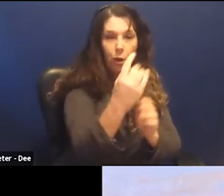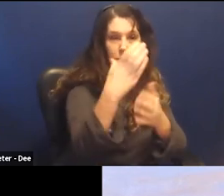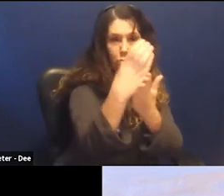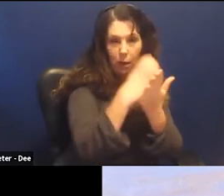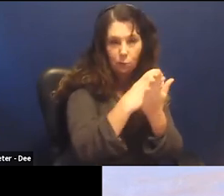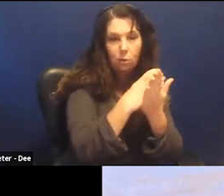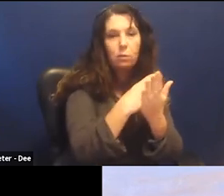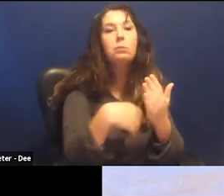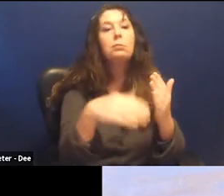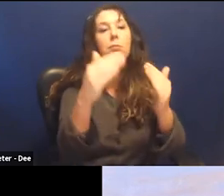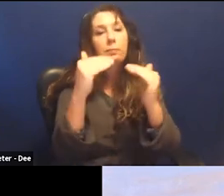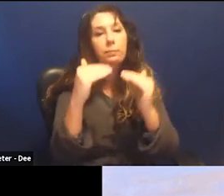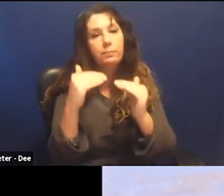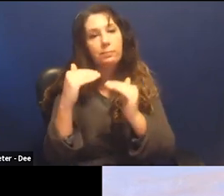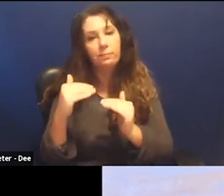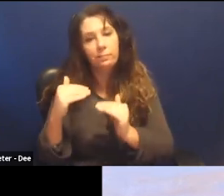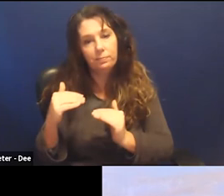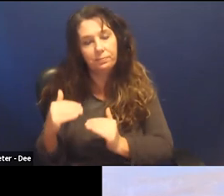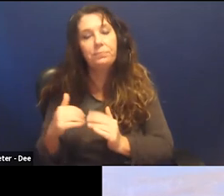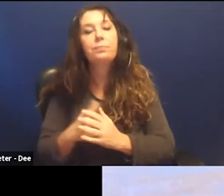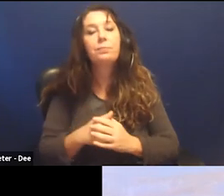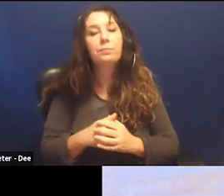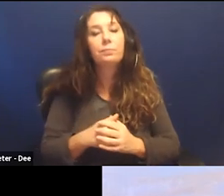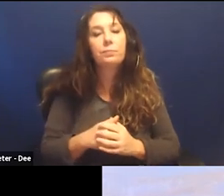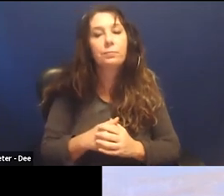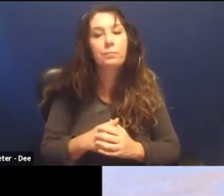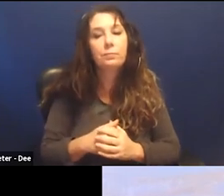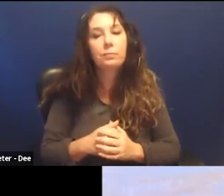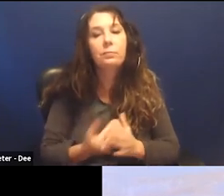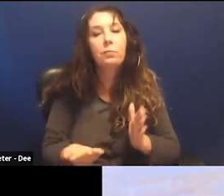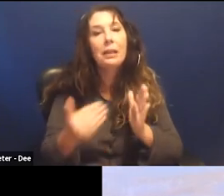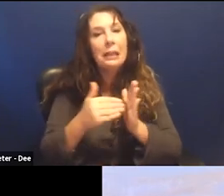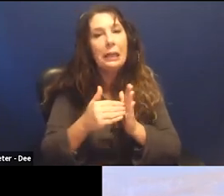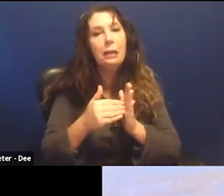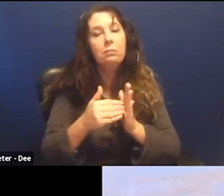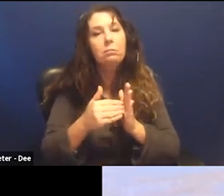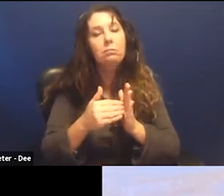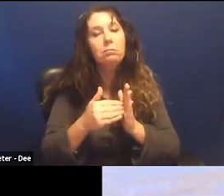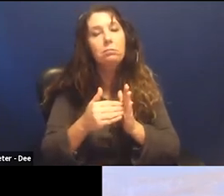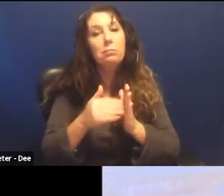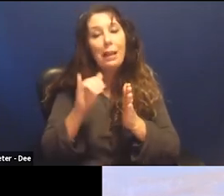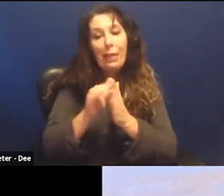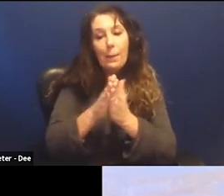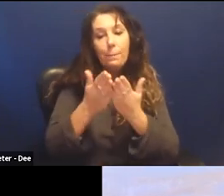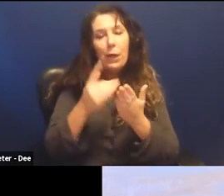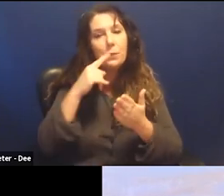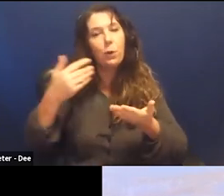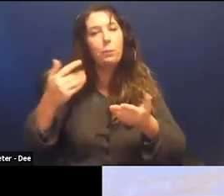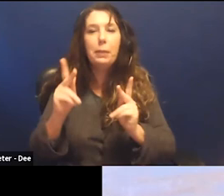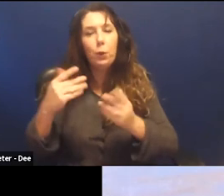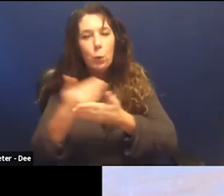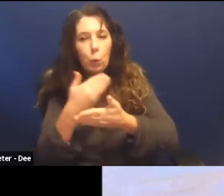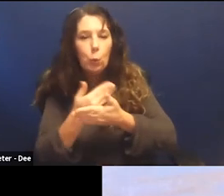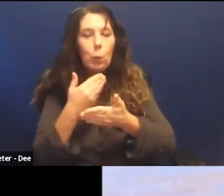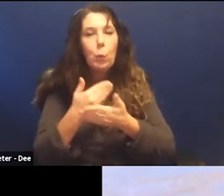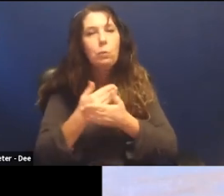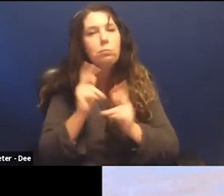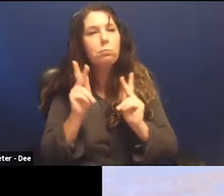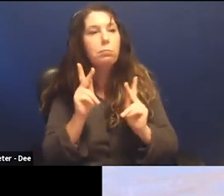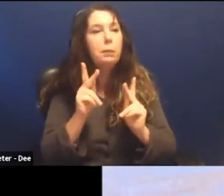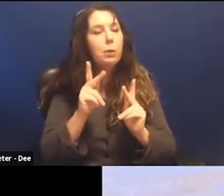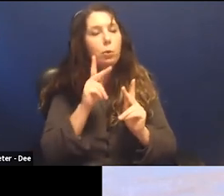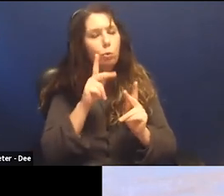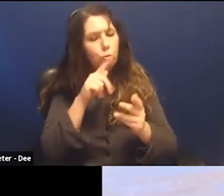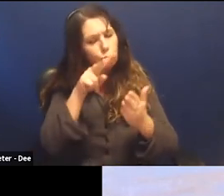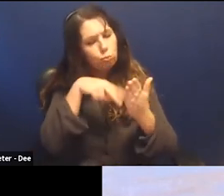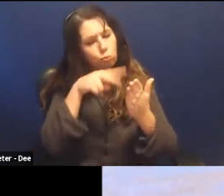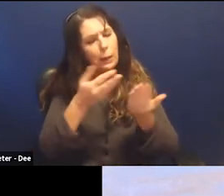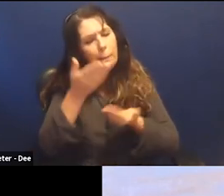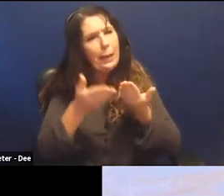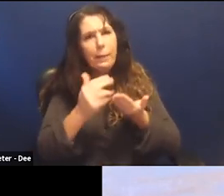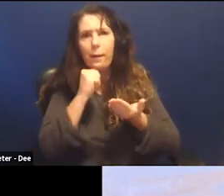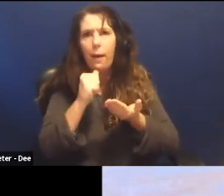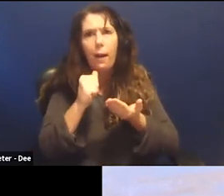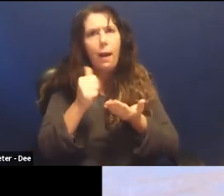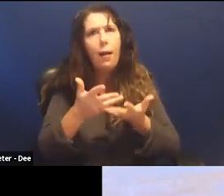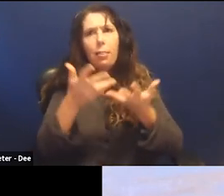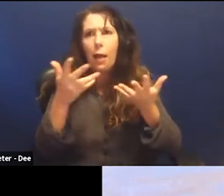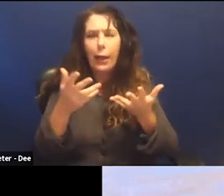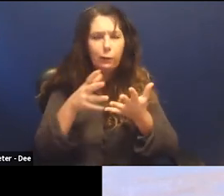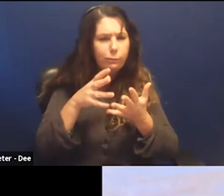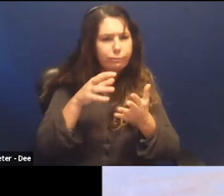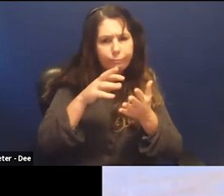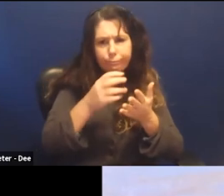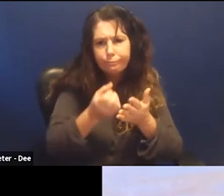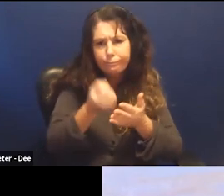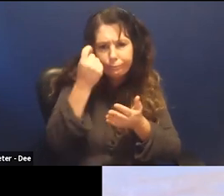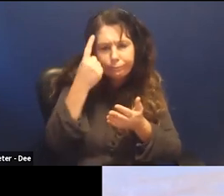And what we try to do is, again, we're, we're sort of writing this book for newcomers we're trying to imagine that like folks who are coming to this book may not have much schooling and feminism, nor in potentially data science.